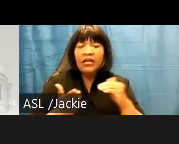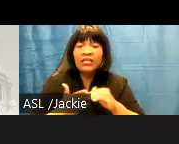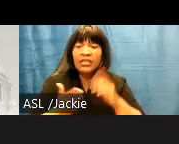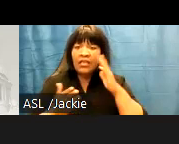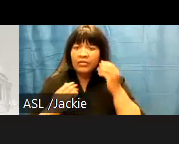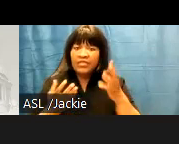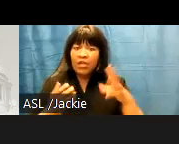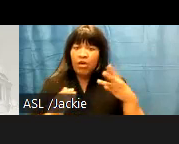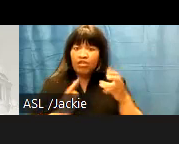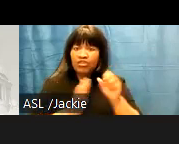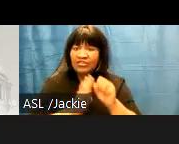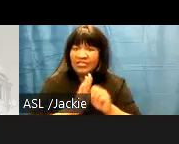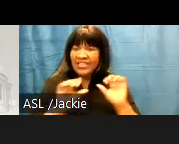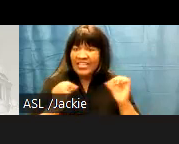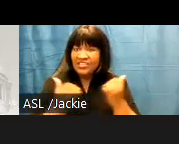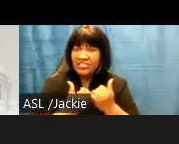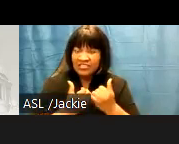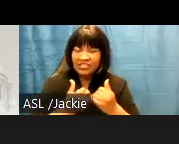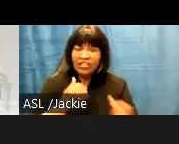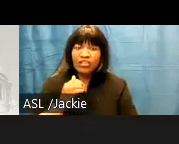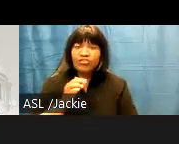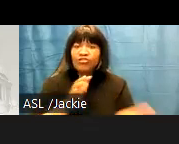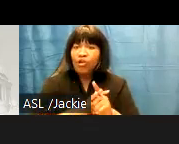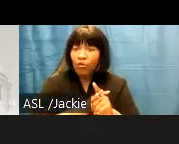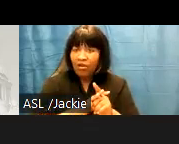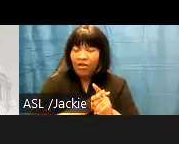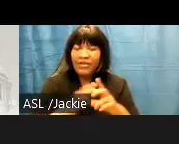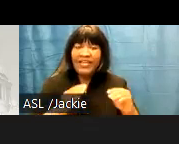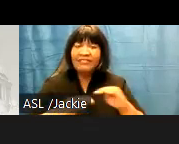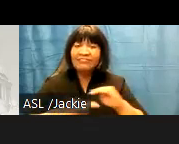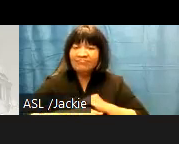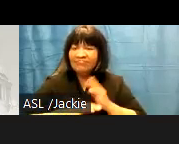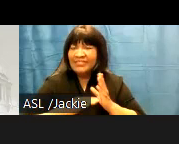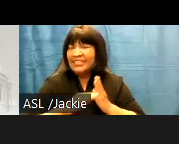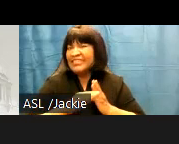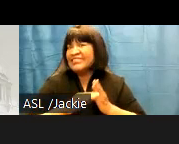Washington State showed up and by and large exceeded that mandate.